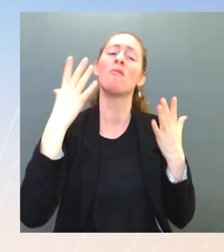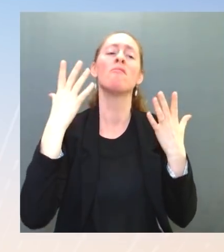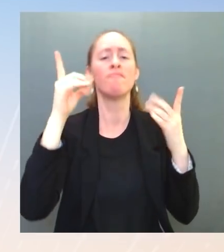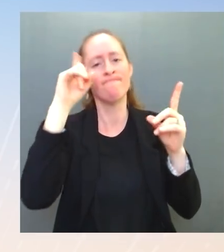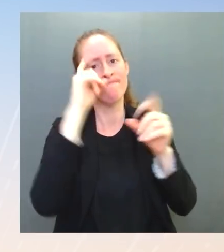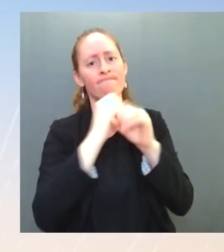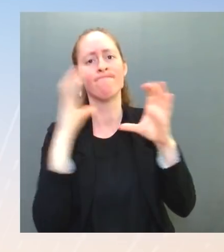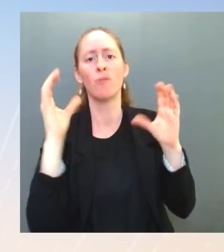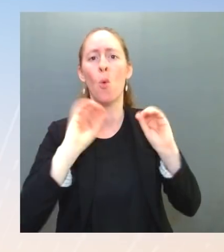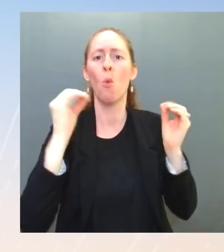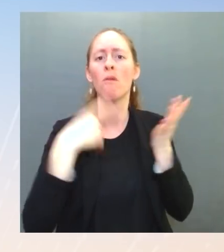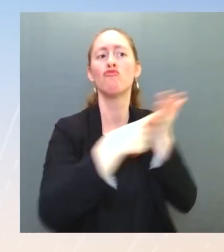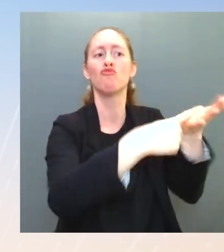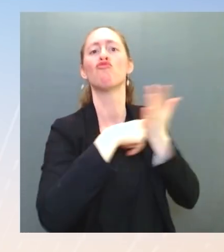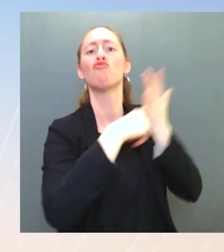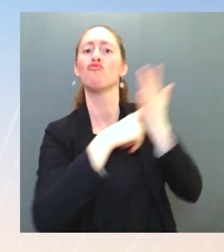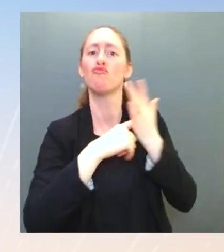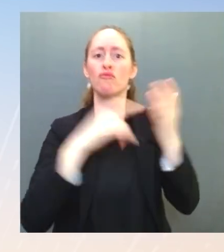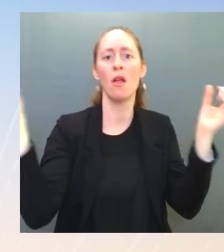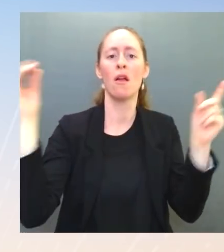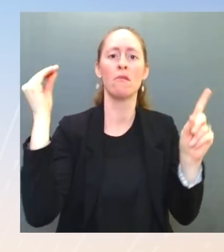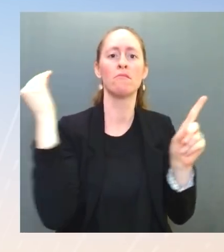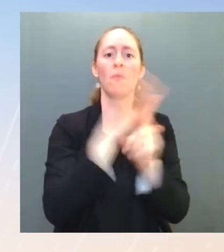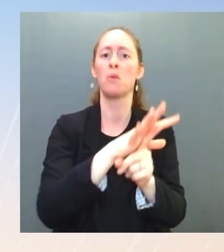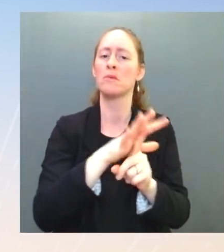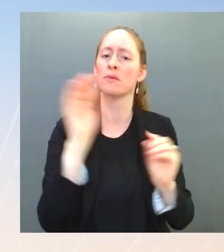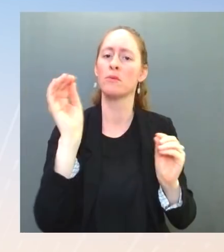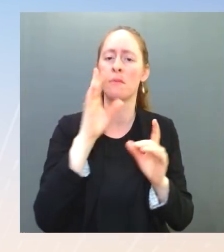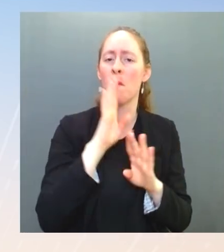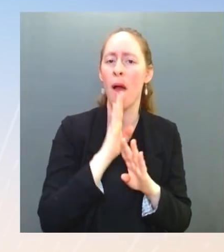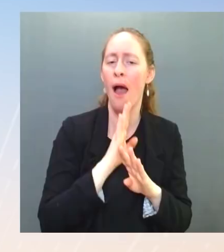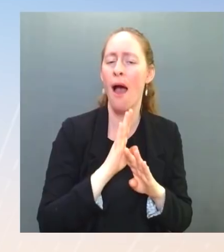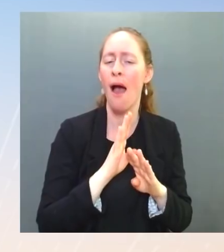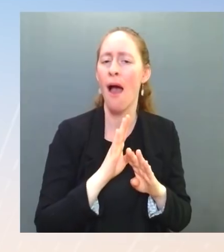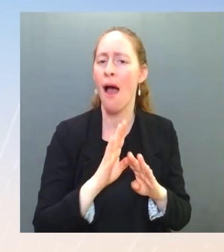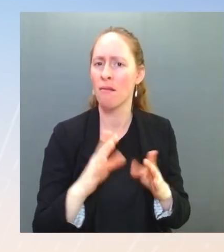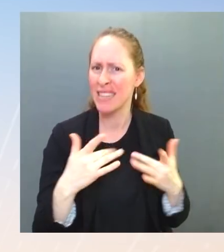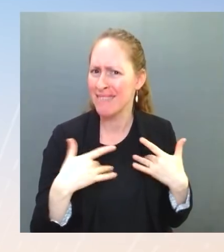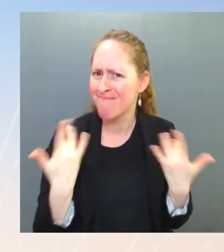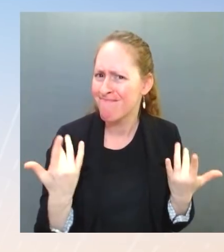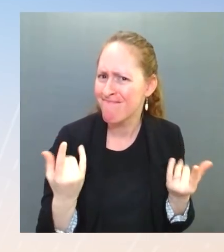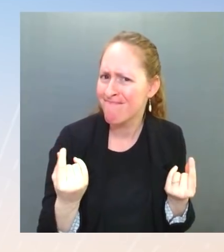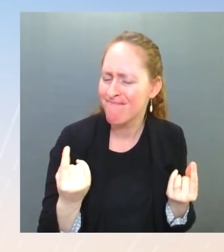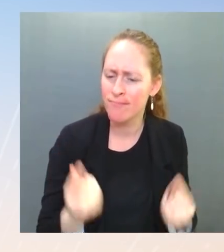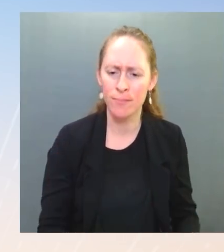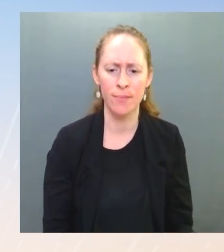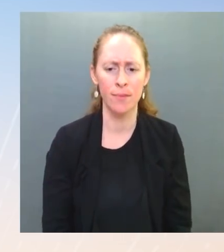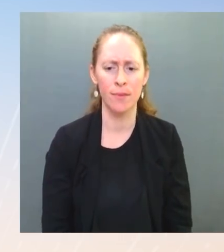I think it's been out for some time, the extension of her detention there. We typically don't talk about cases